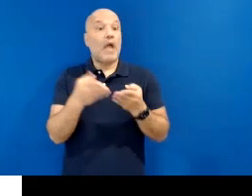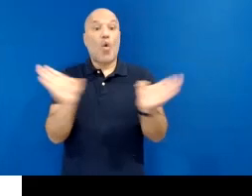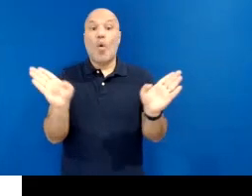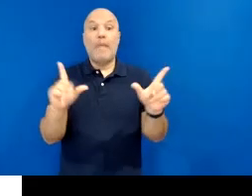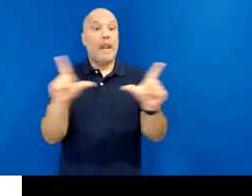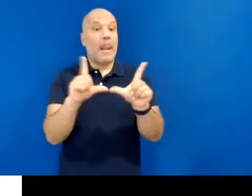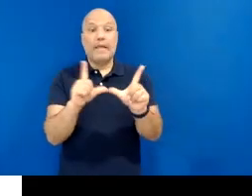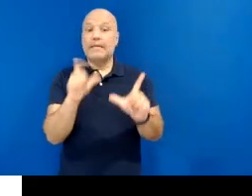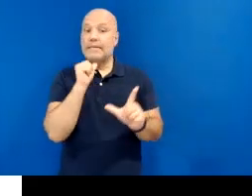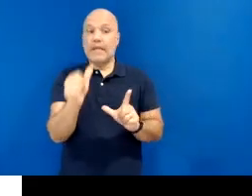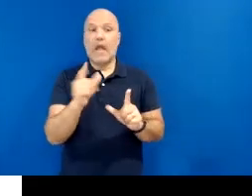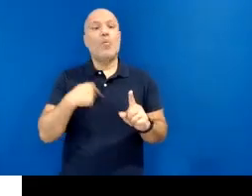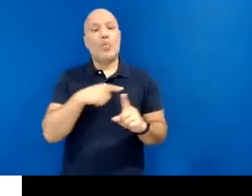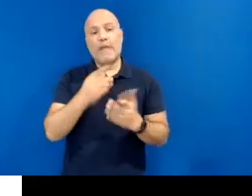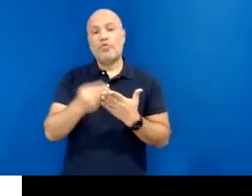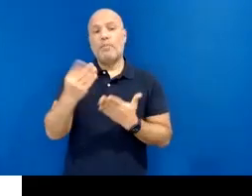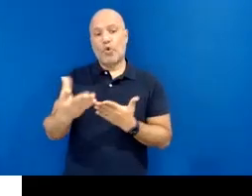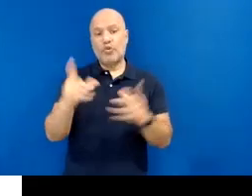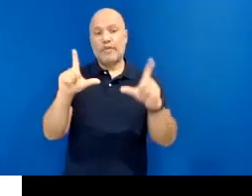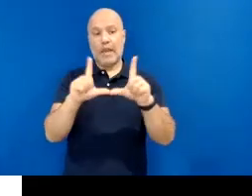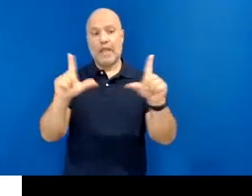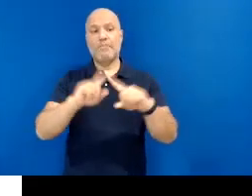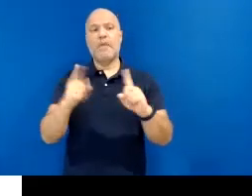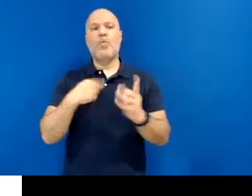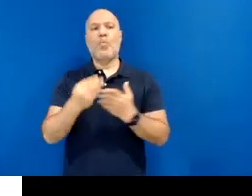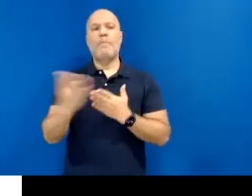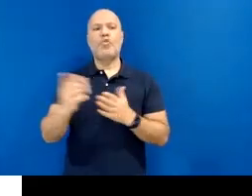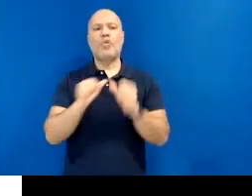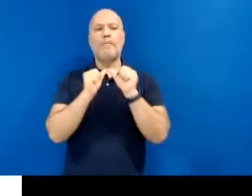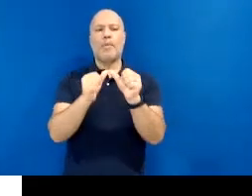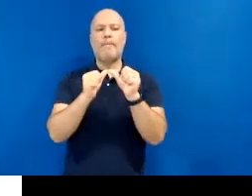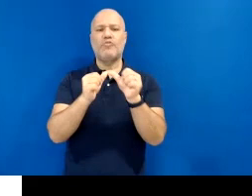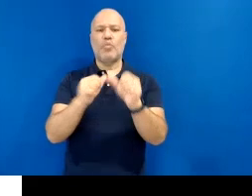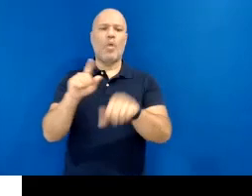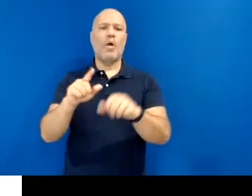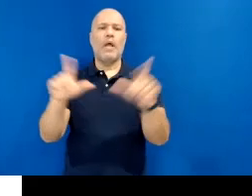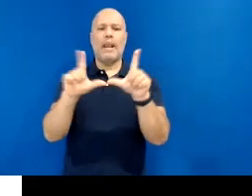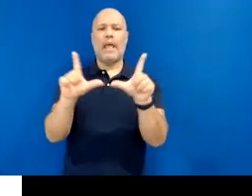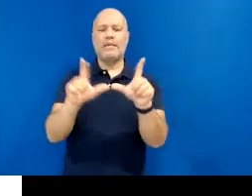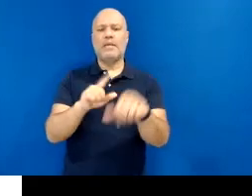We have to purchase it, but we purchase a perpetual license. And that license does not have